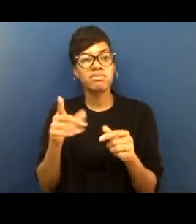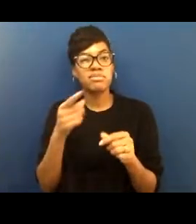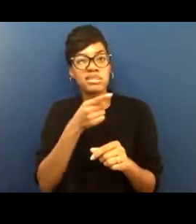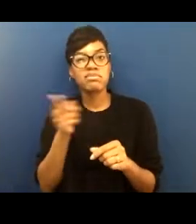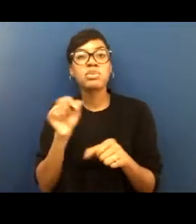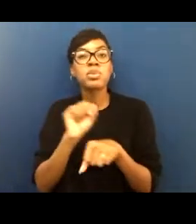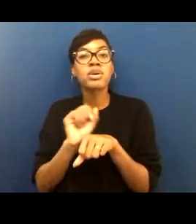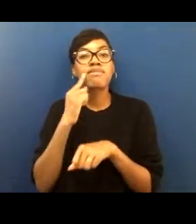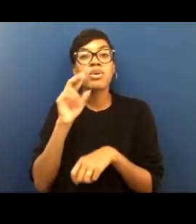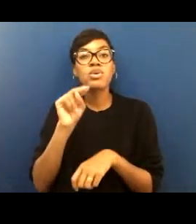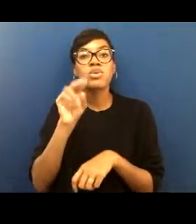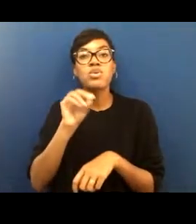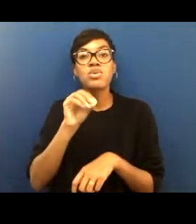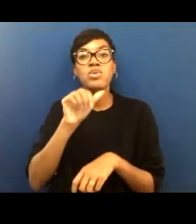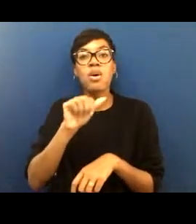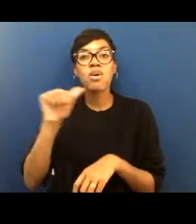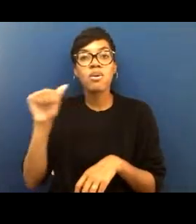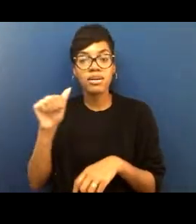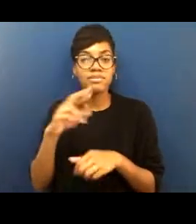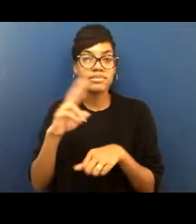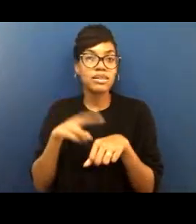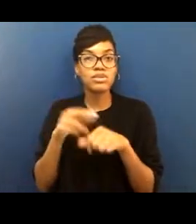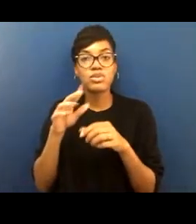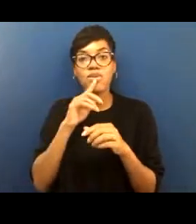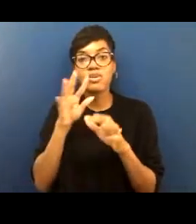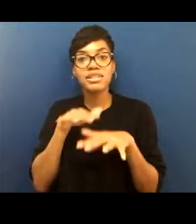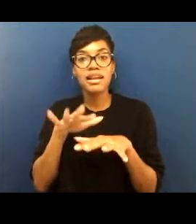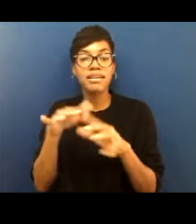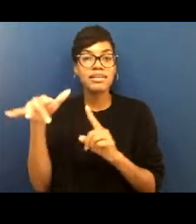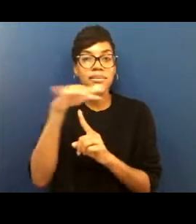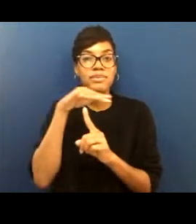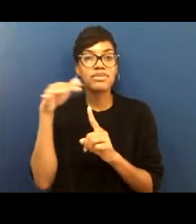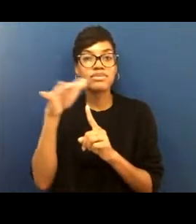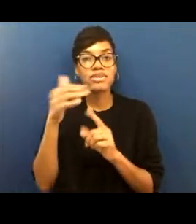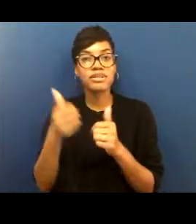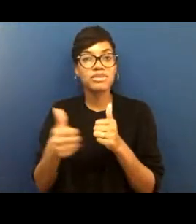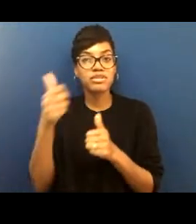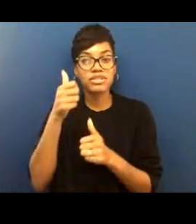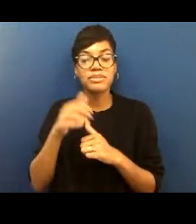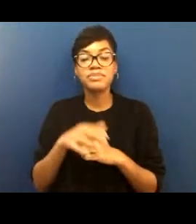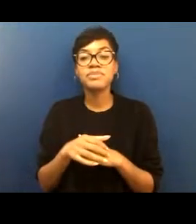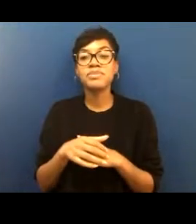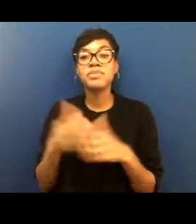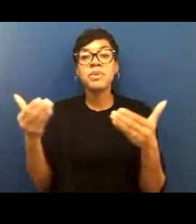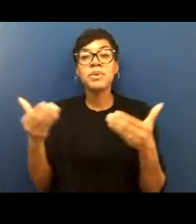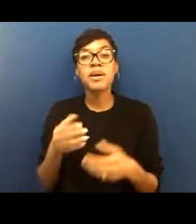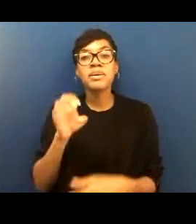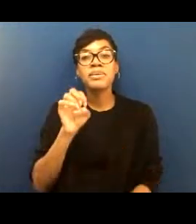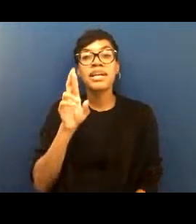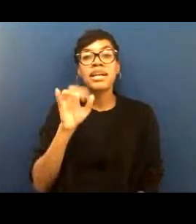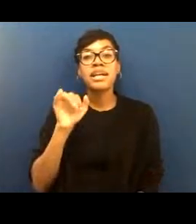Today we're introducing you to Erin Fedewa and Leah Zacher from NOAA Fisheries Alaska Fisheries Science Center's Kodiak Laboratory.